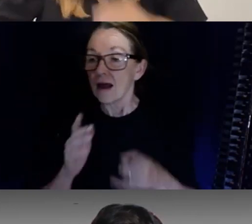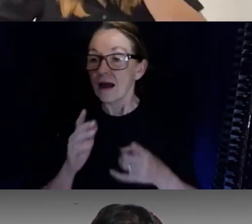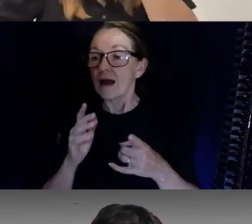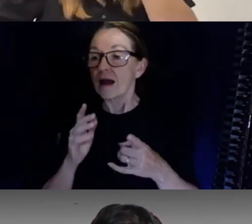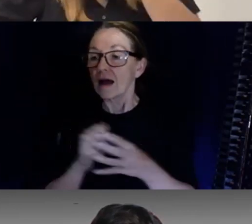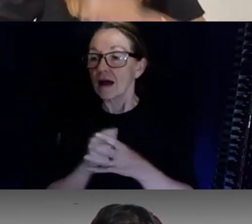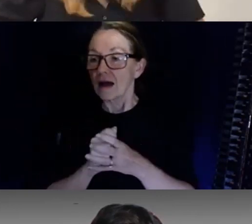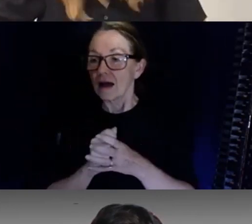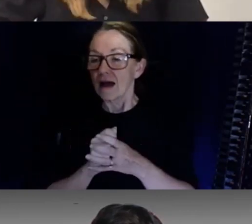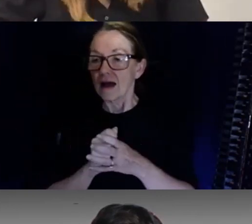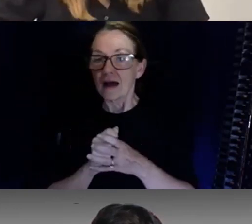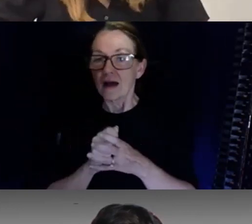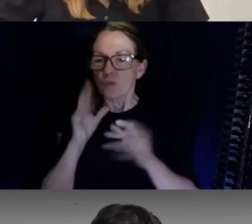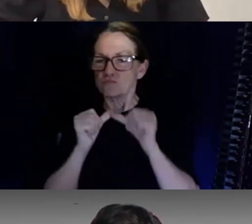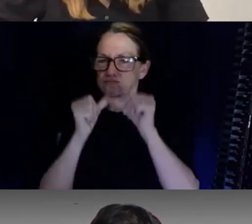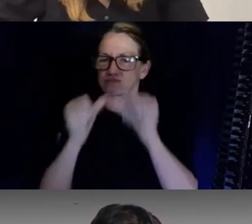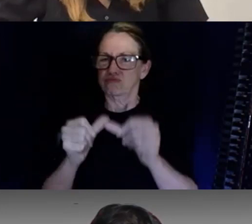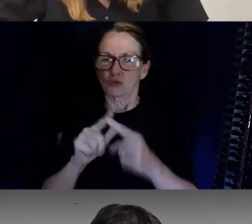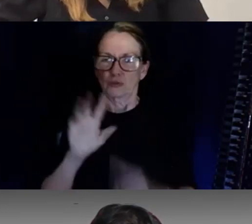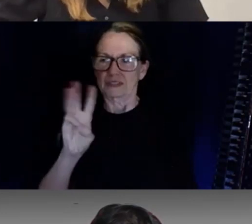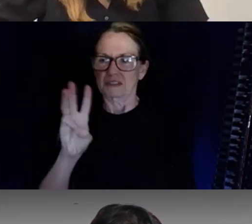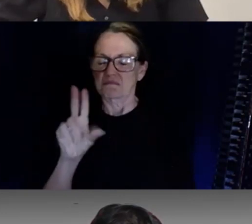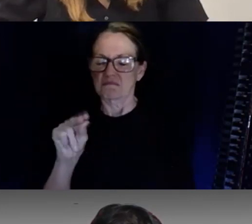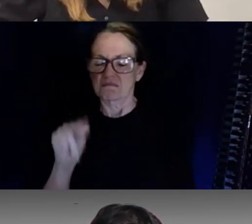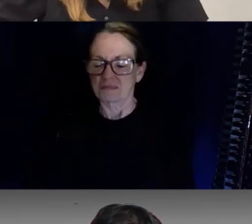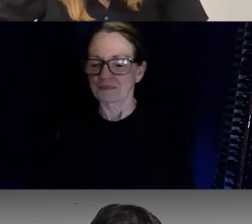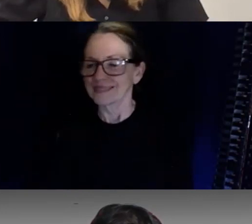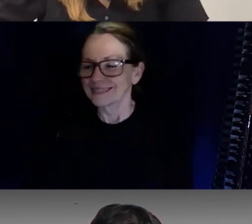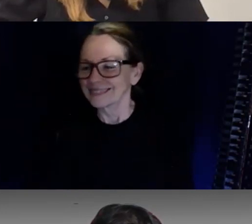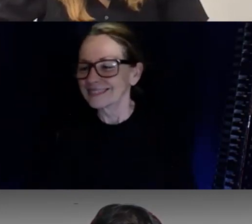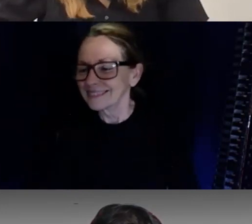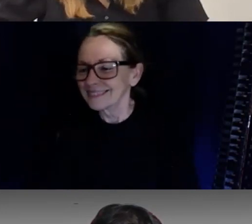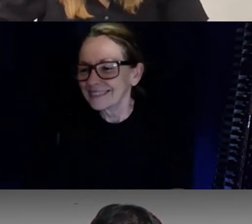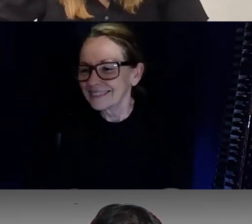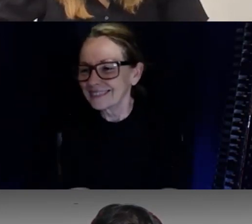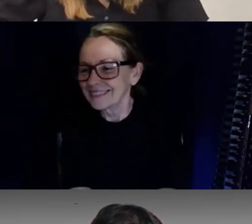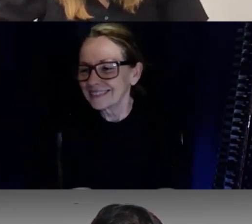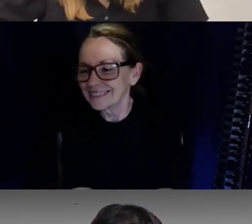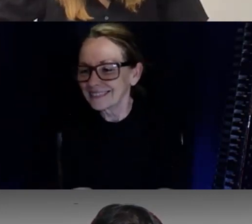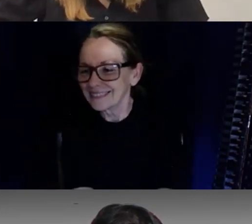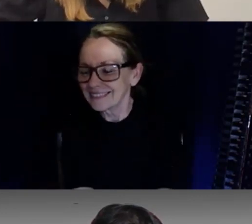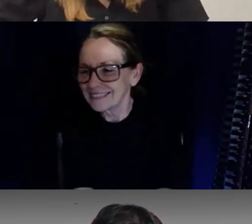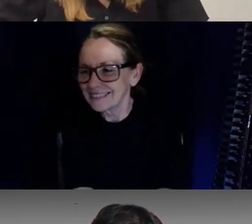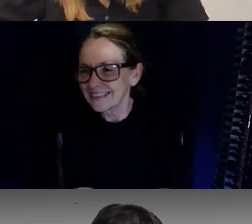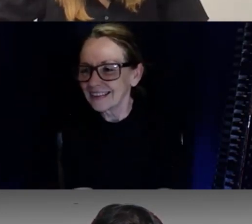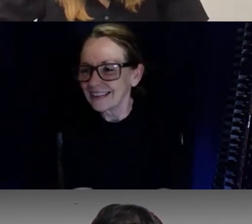30, I'M HAPPY.